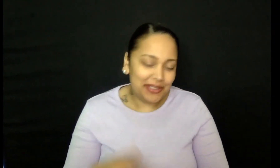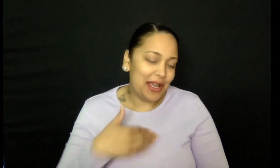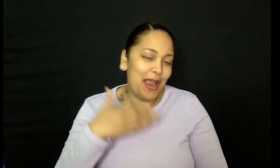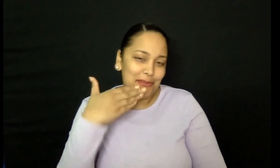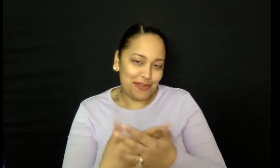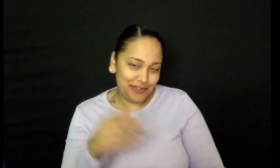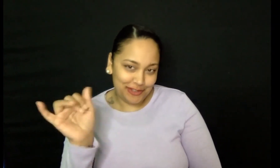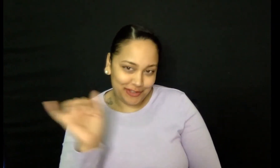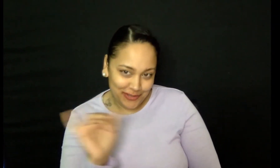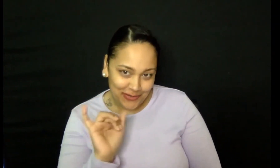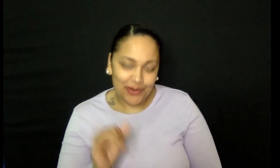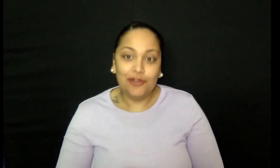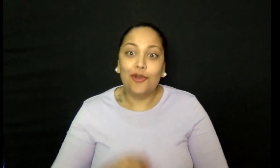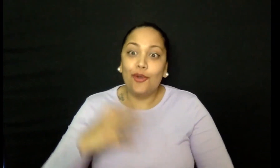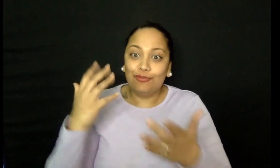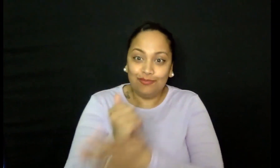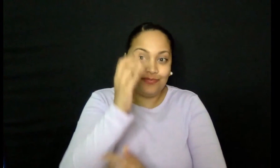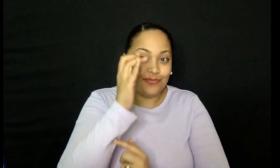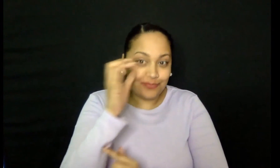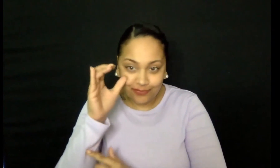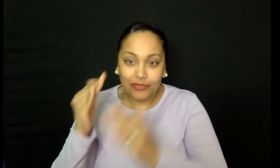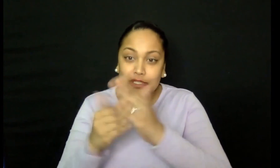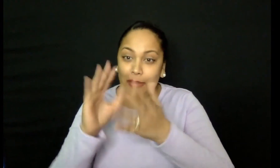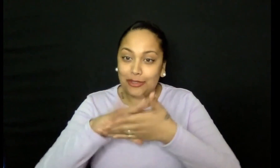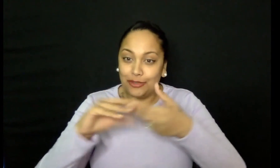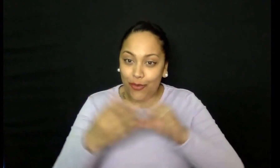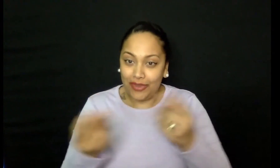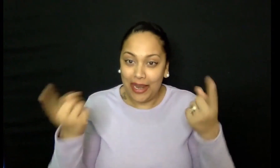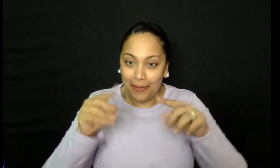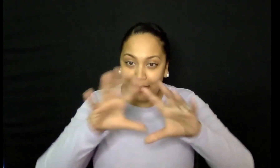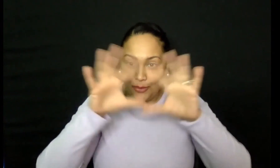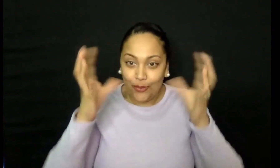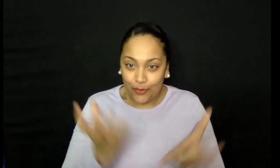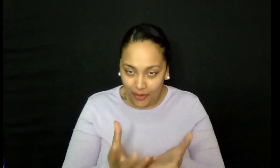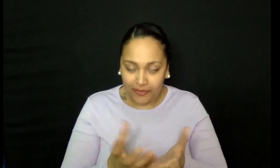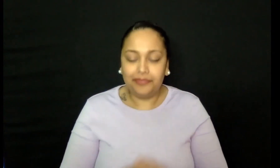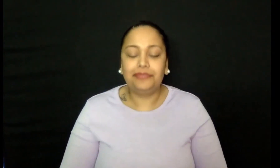I hope you are doing good I'm doing good as well here's a quick look at the top trending